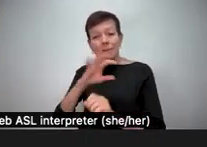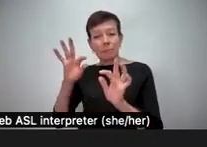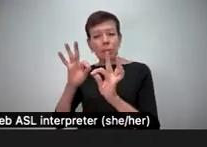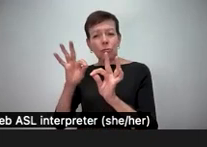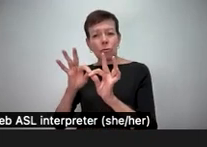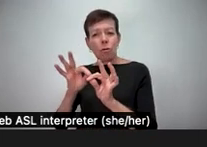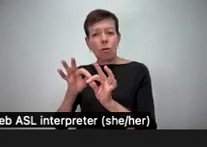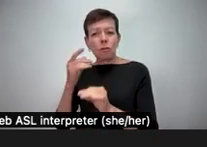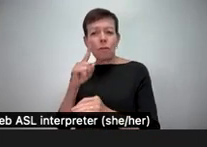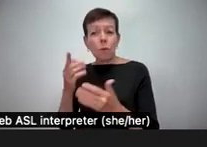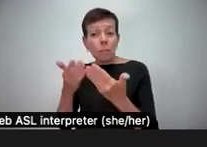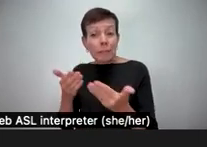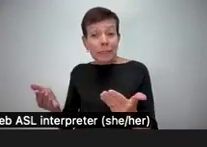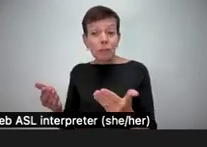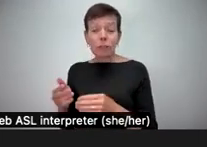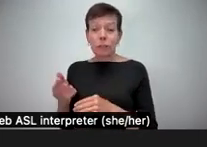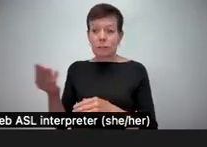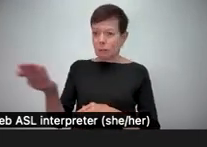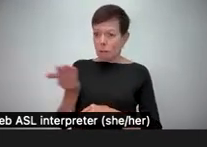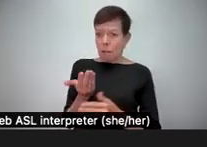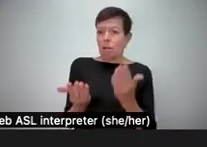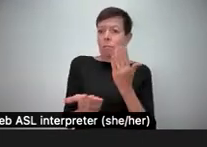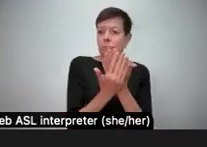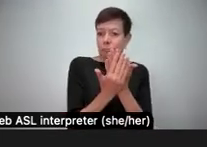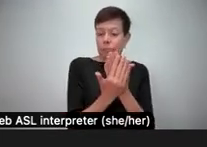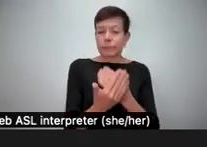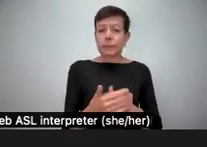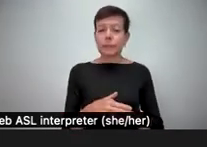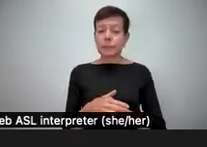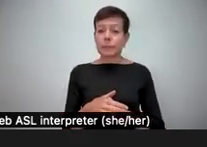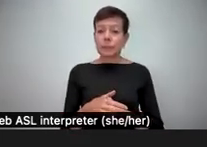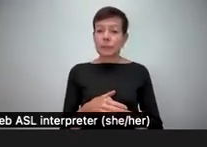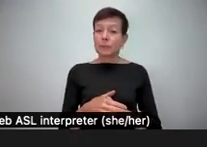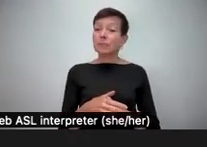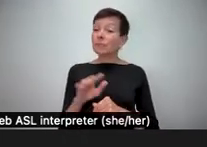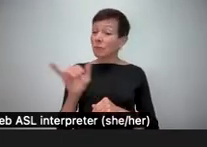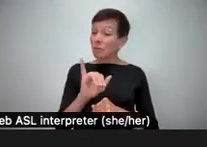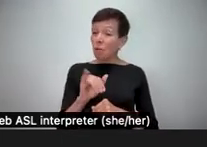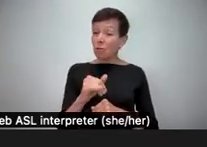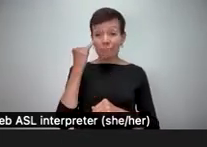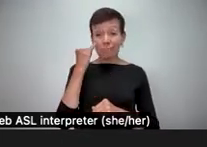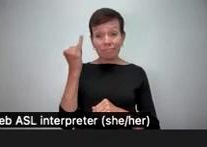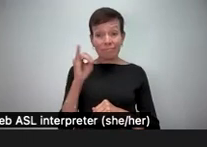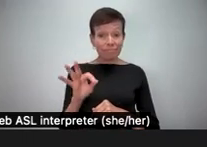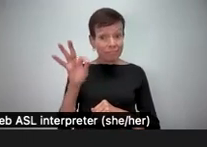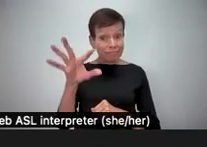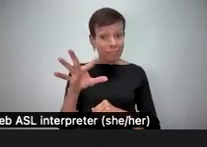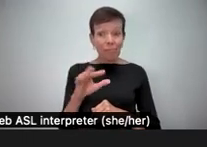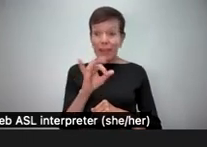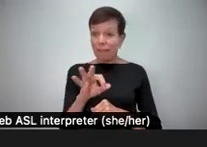It's also helpful to have someone who may not be familiar with the project read through your application, they might be able to kind of